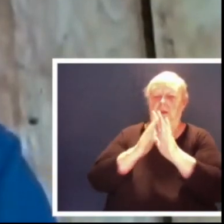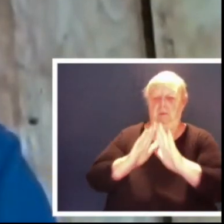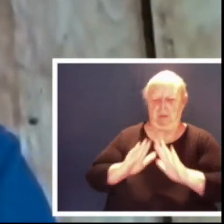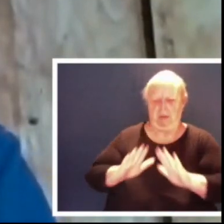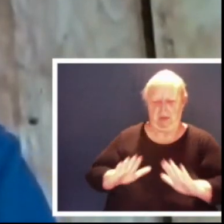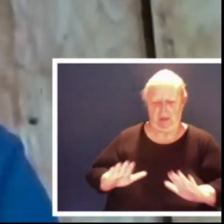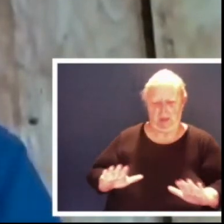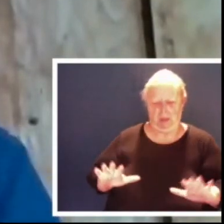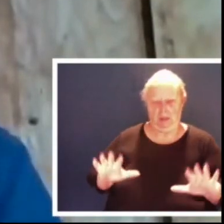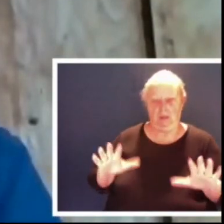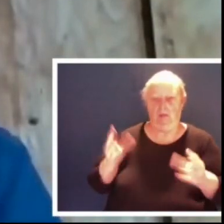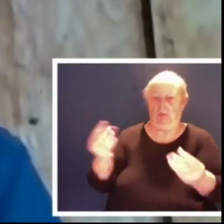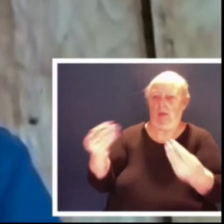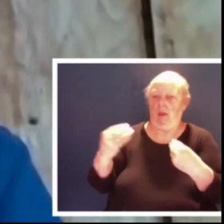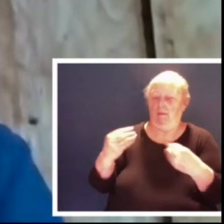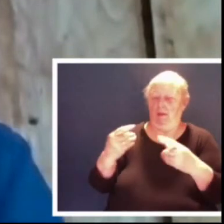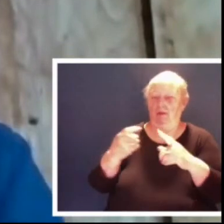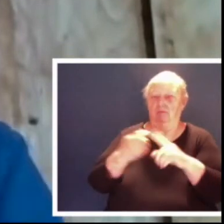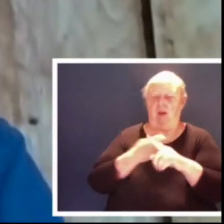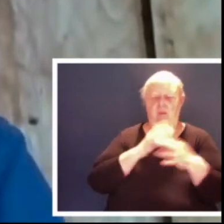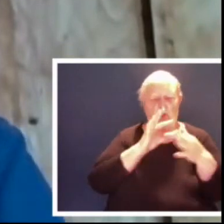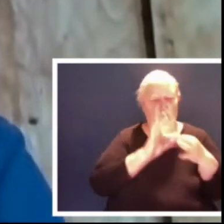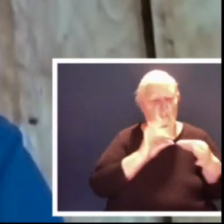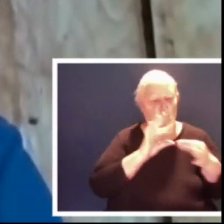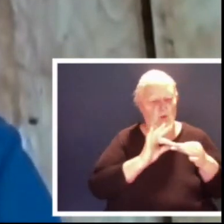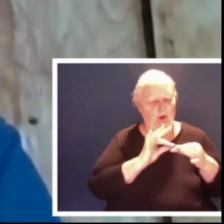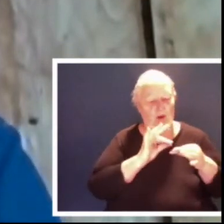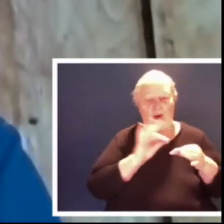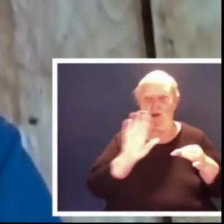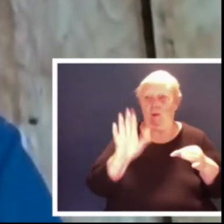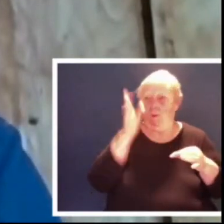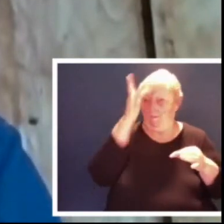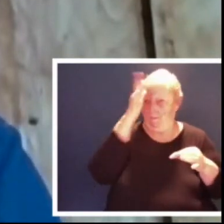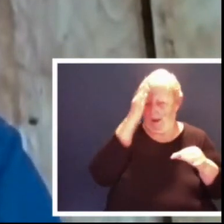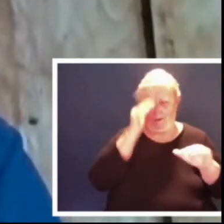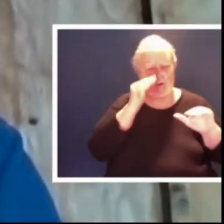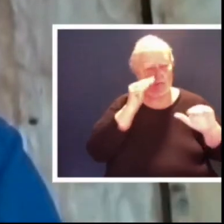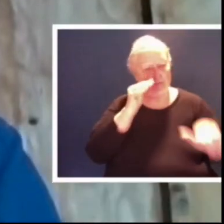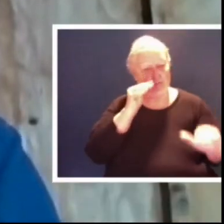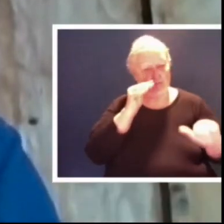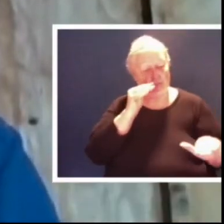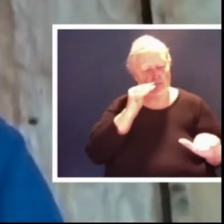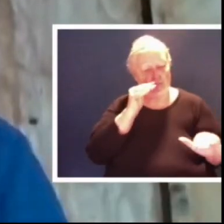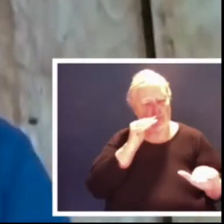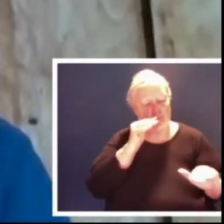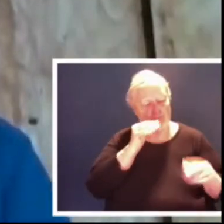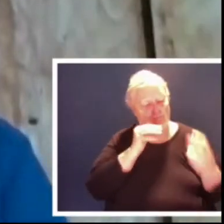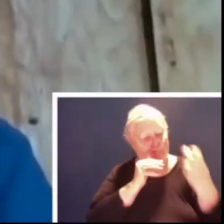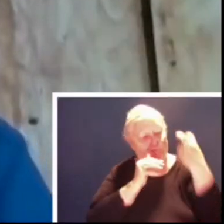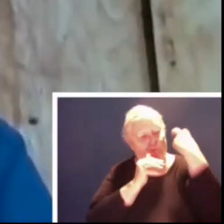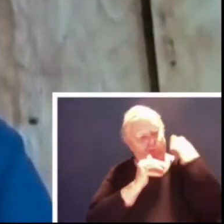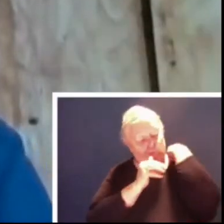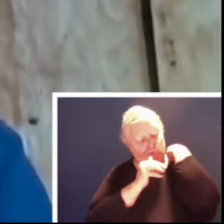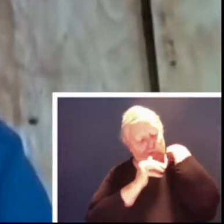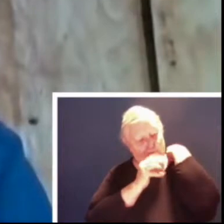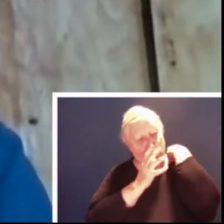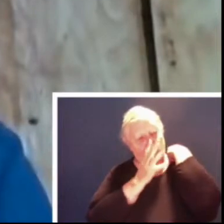From a childhood of your father to the experience of what life can be